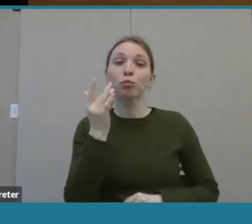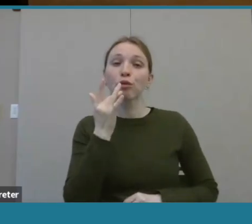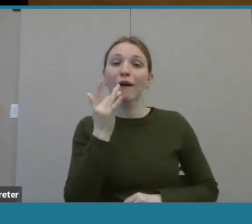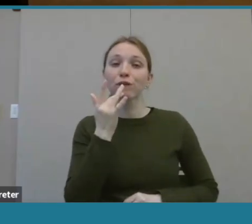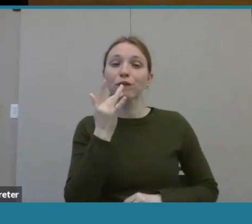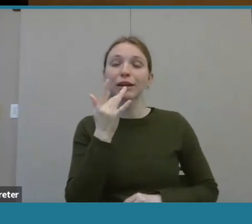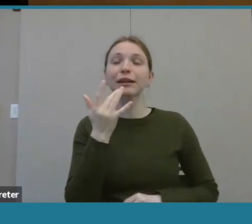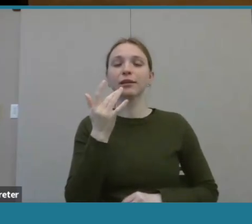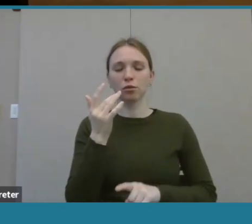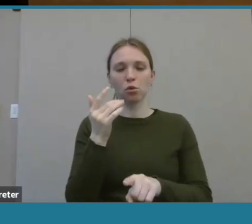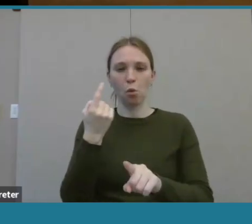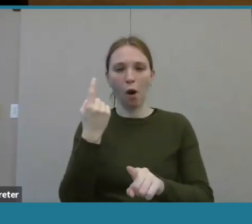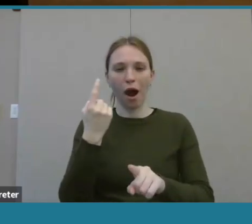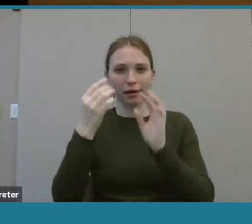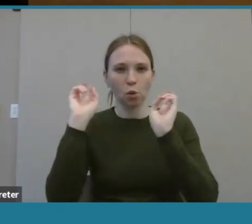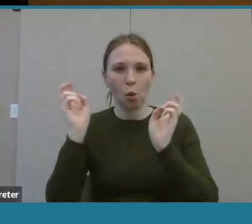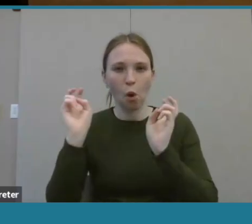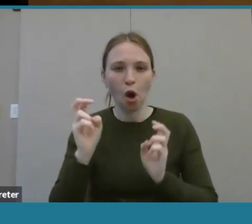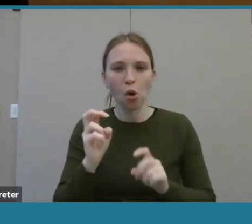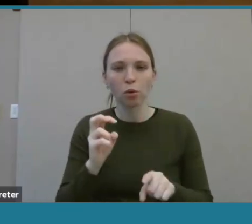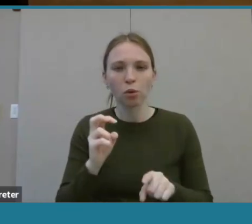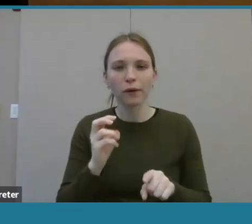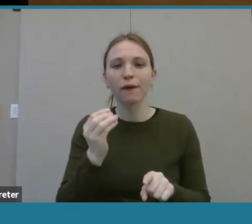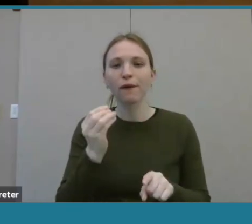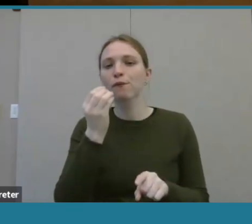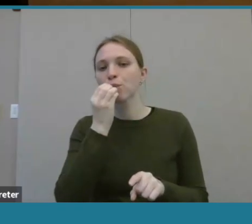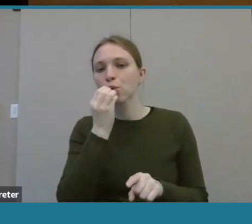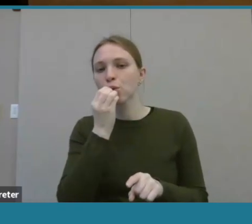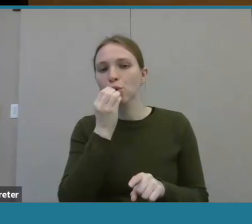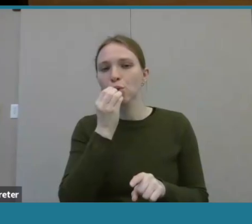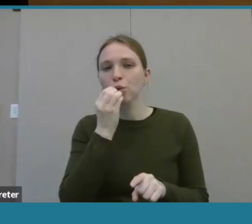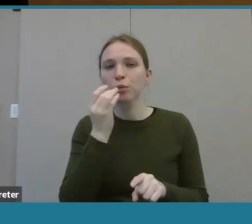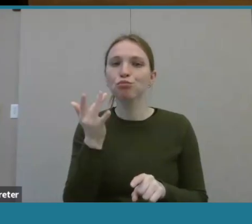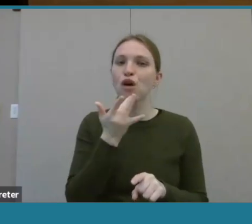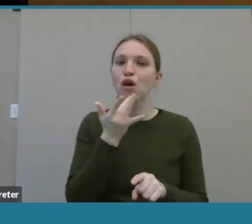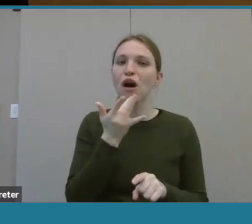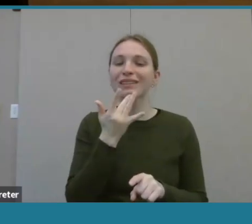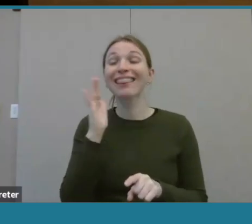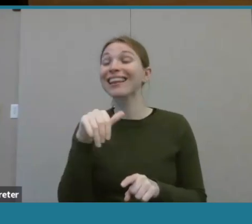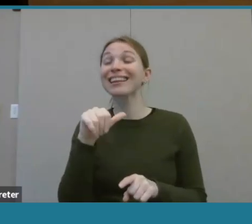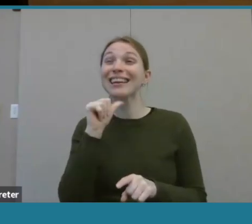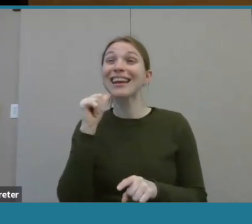our internal partners here that food preferences is maybe not the most exciting, but we kept returning to that,